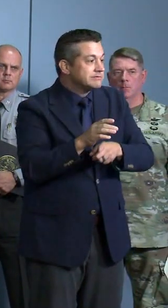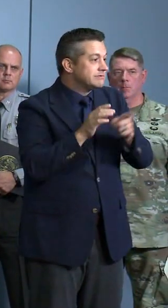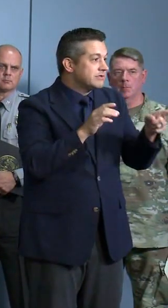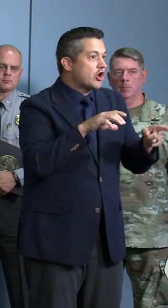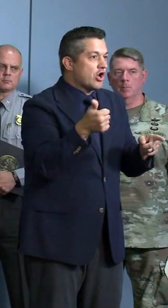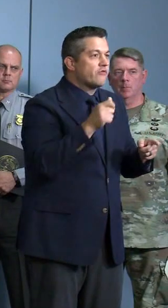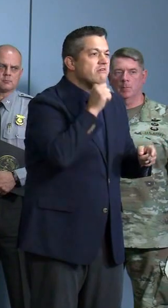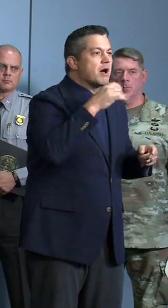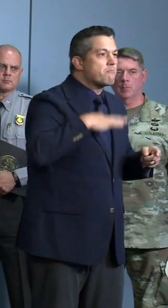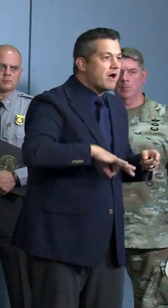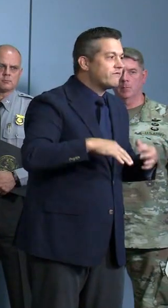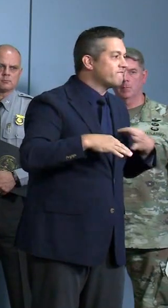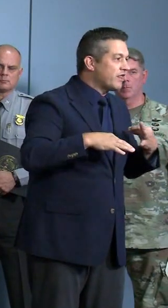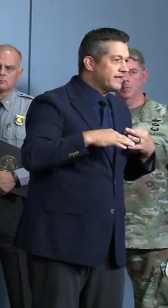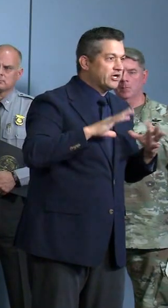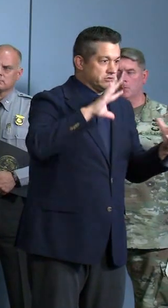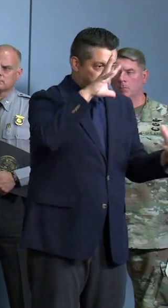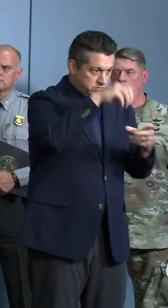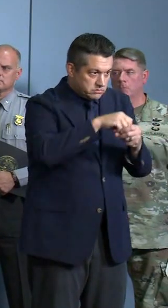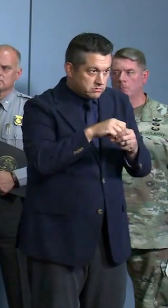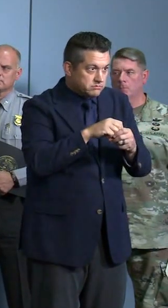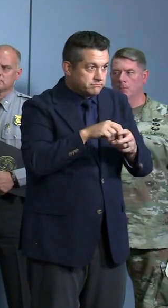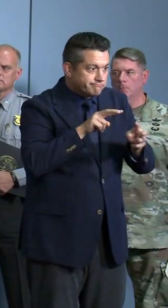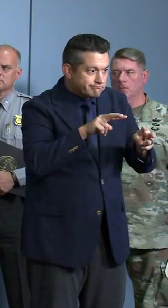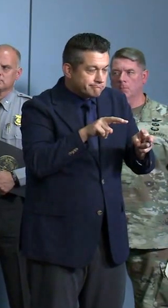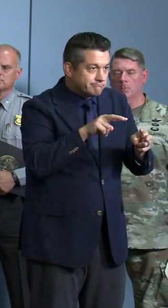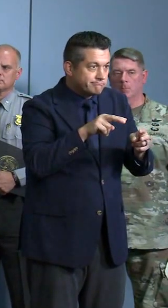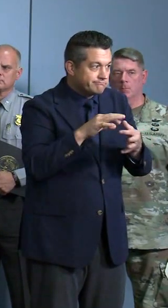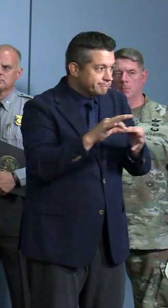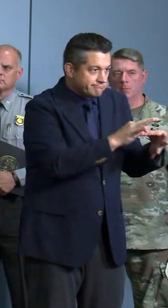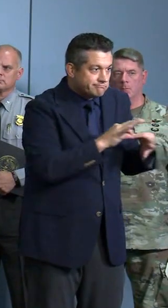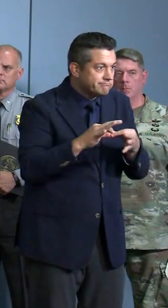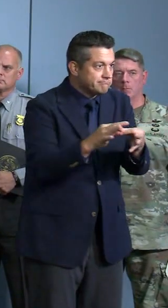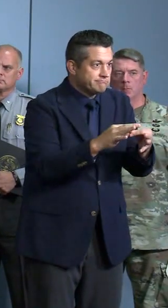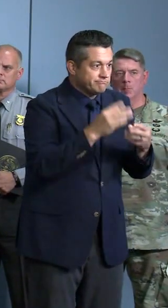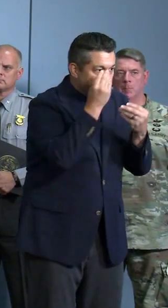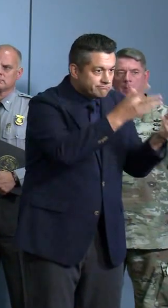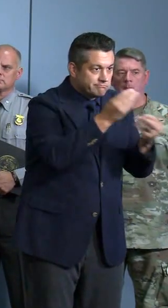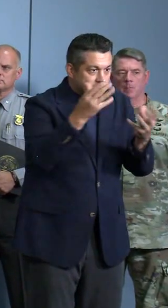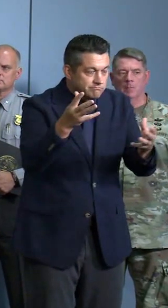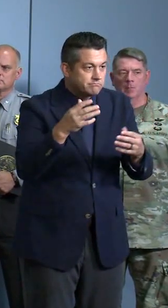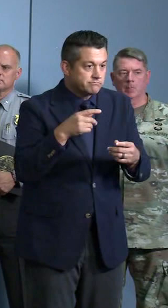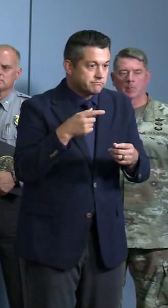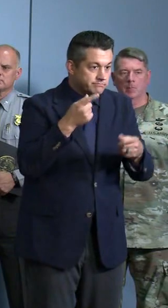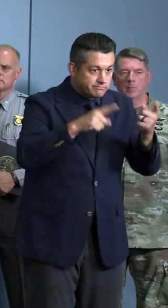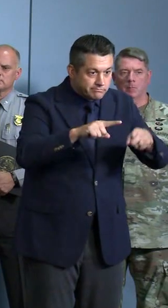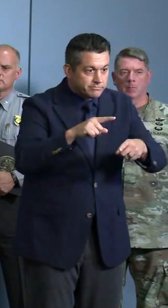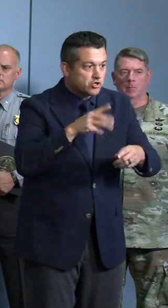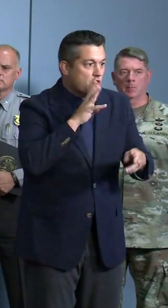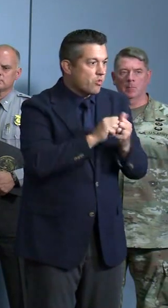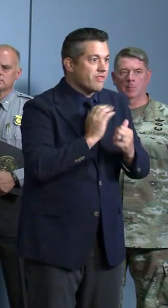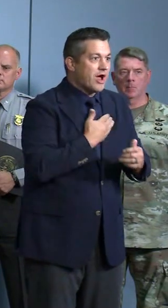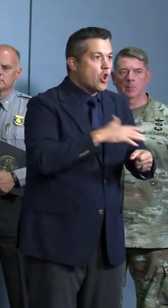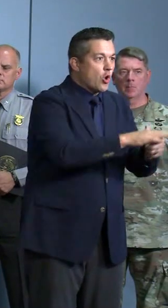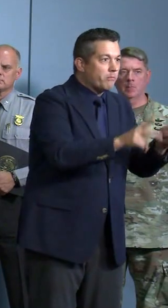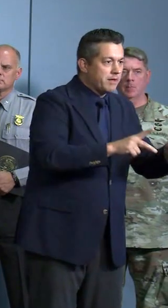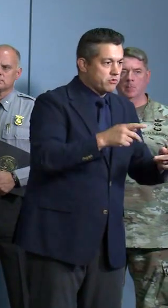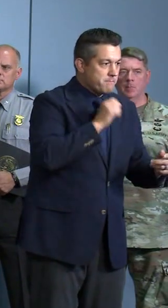Team. We are closely monitoring Idalia's progress and coordinating with our local